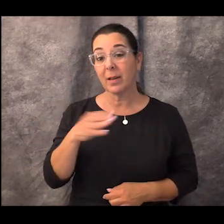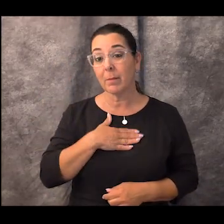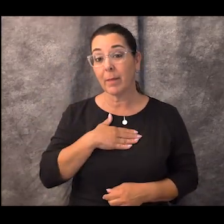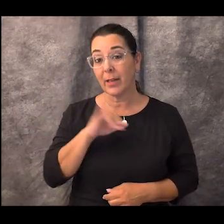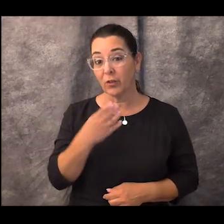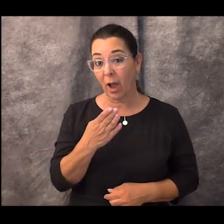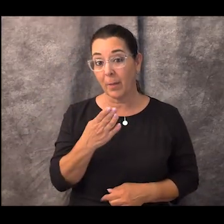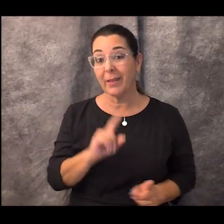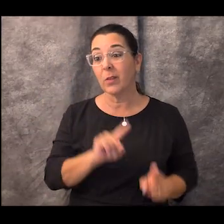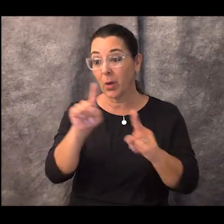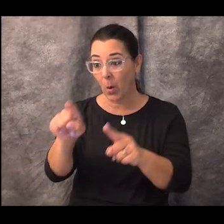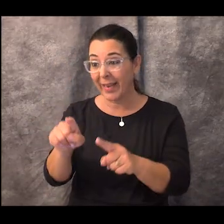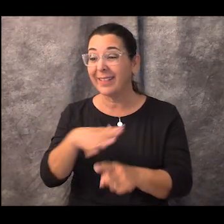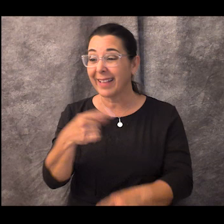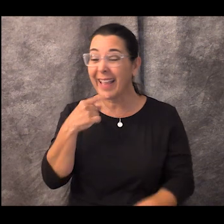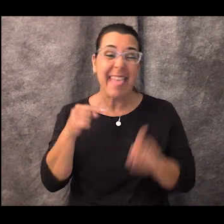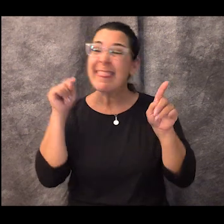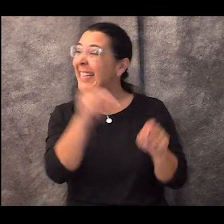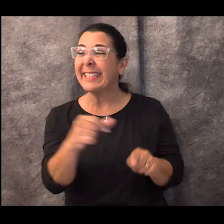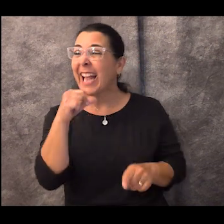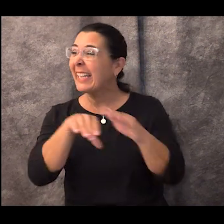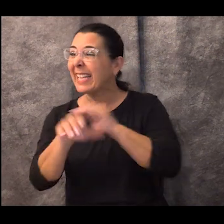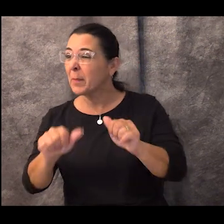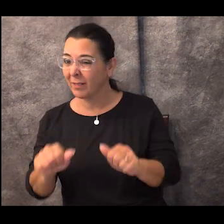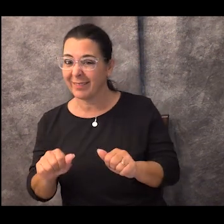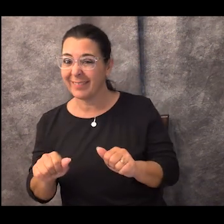"That's not accessible." And that's what it feels like working in elections world,